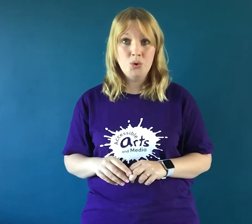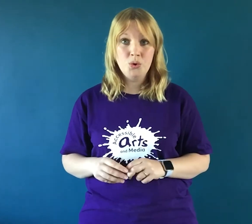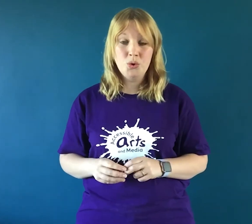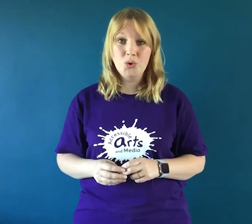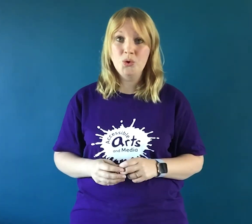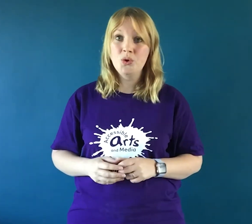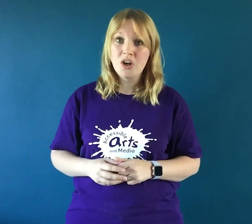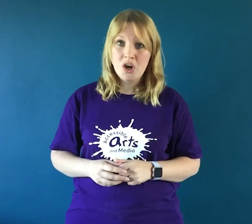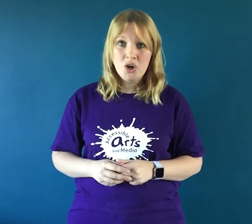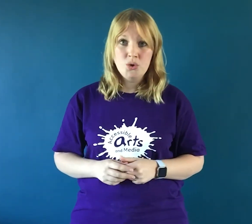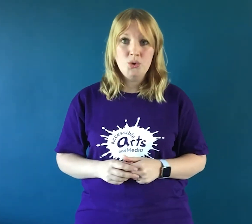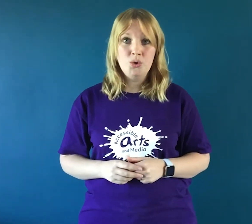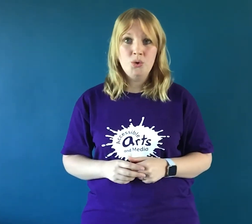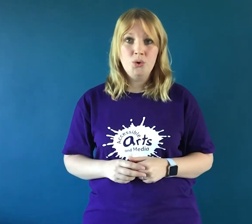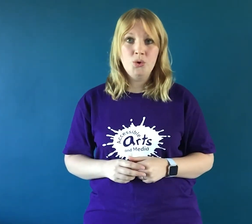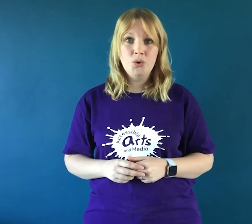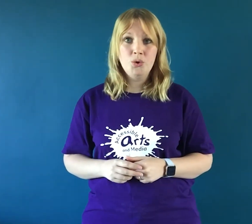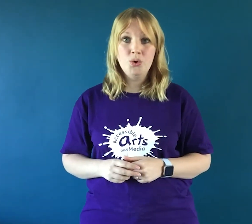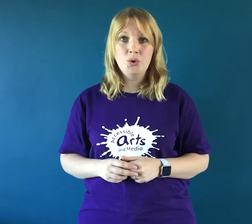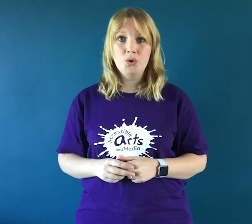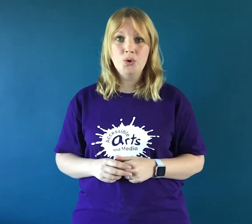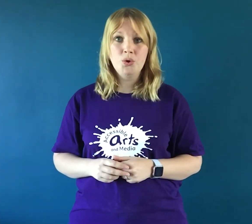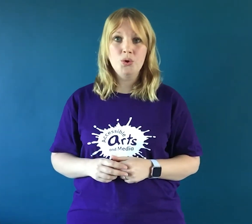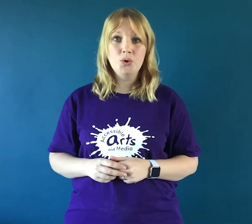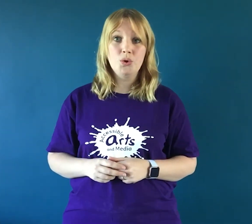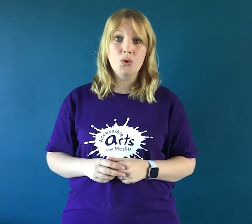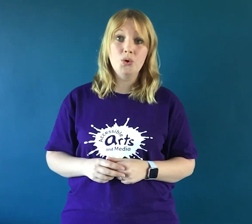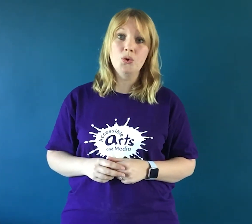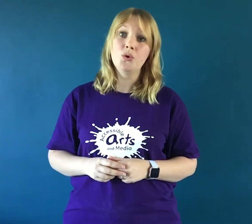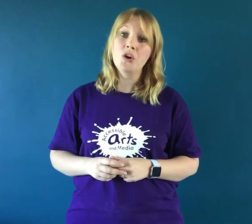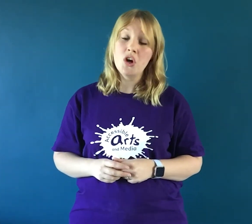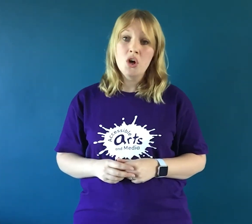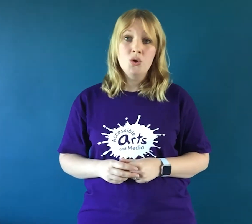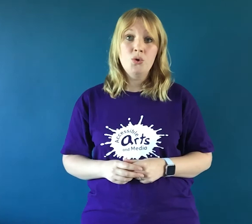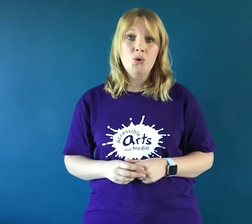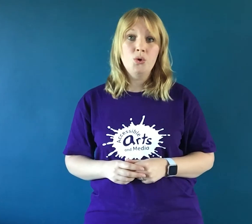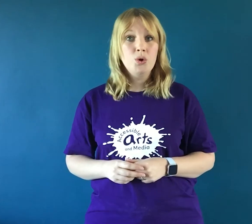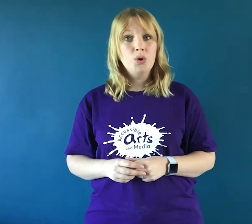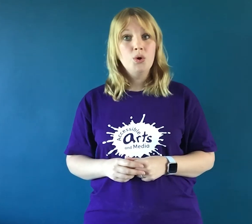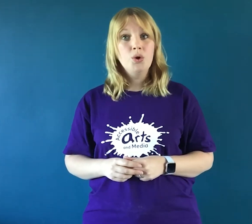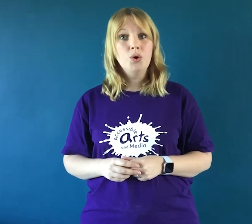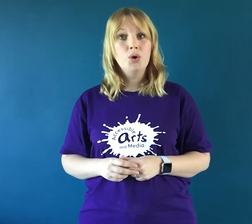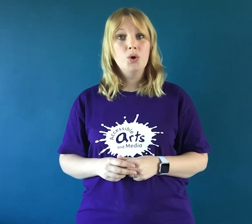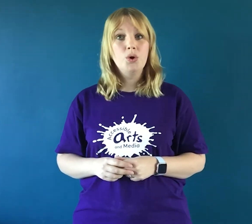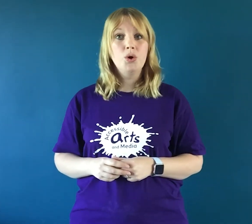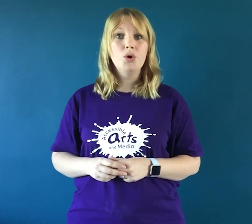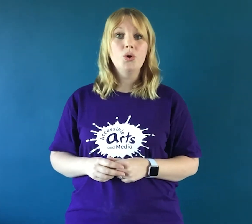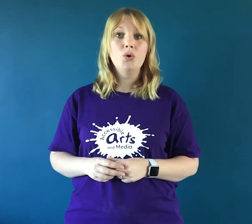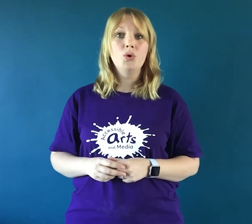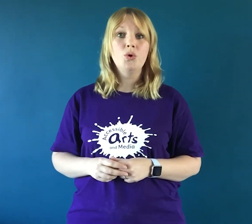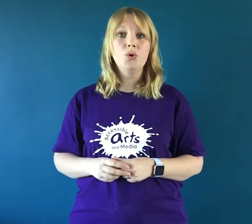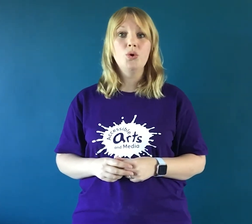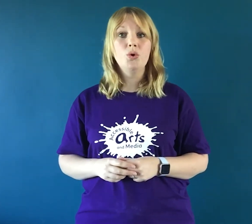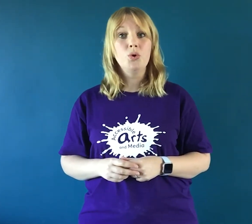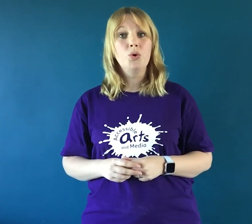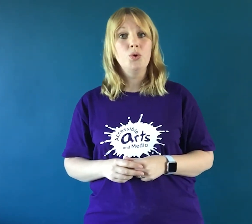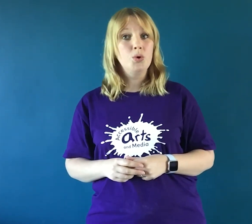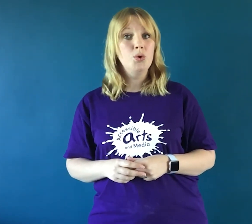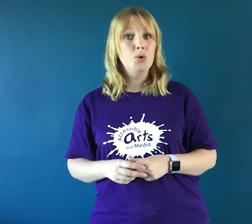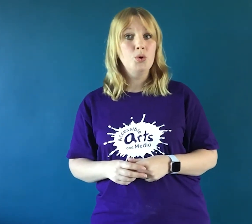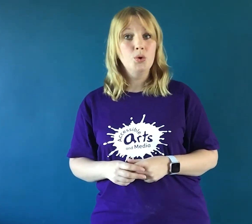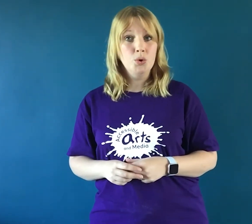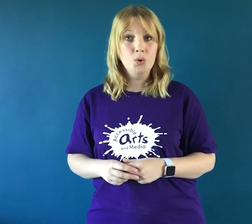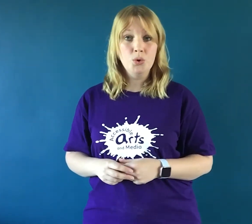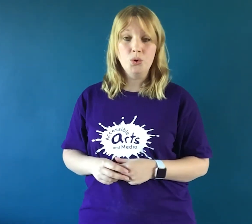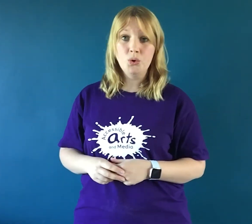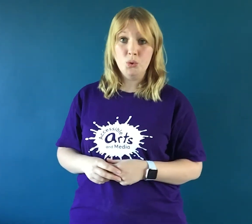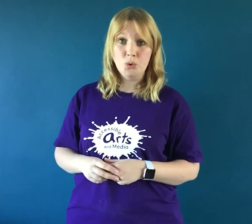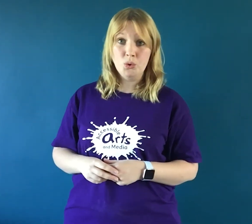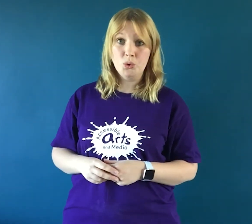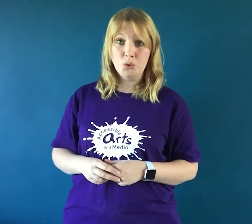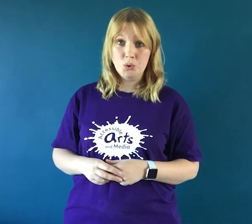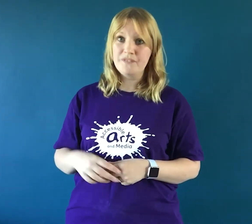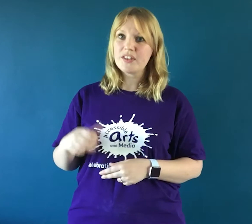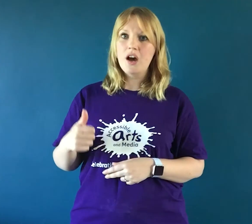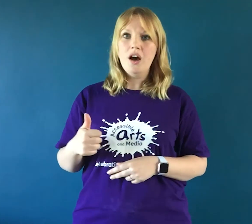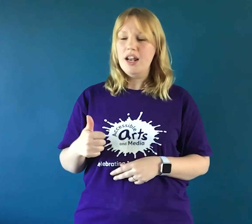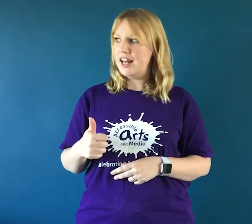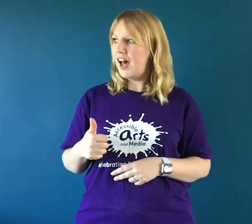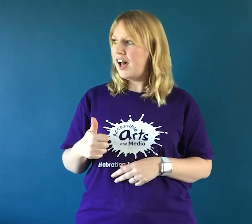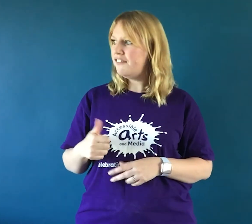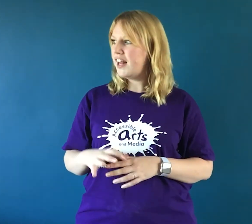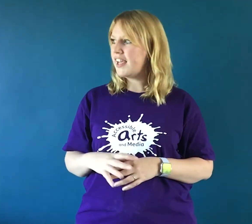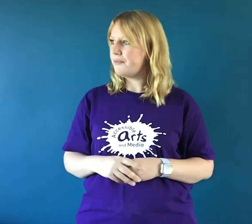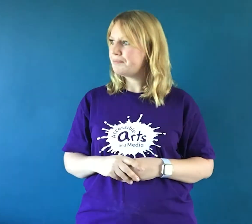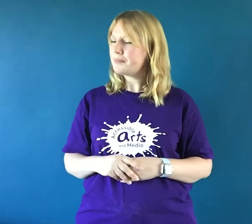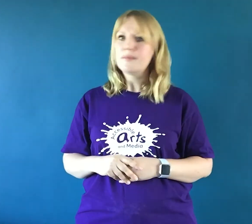Oo, oo, oo. Oo, oo, oo. Oo, oo, oo, oo, oo, oo, oo, oo, oo. Lovely.